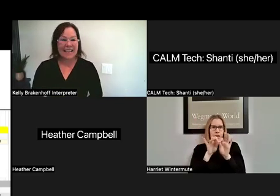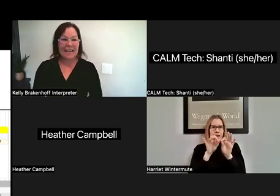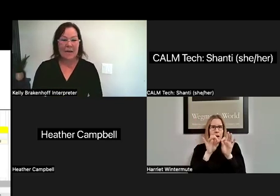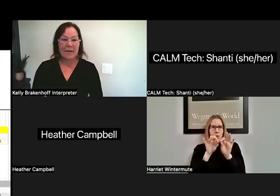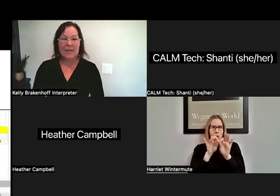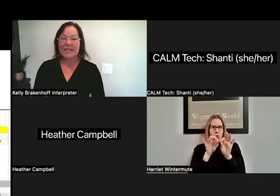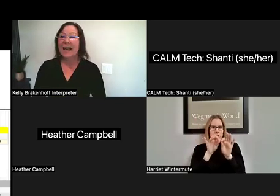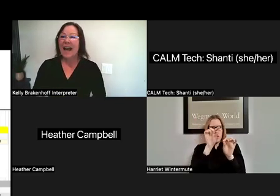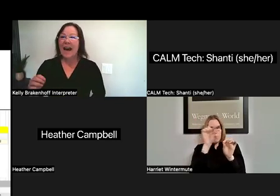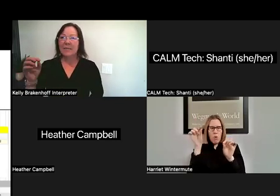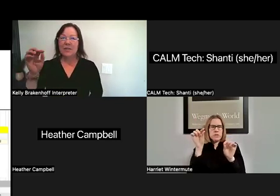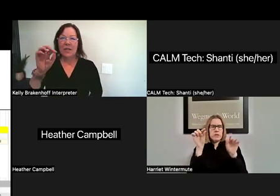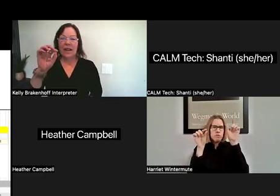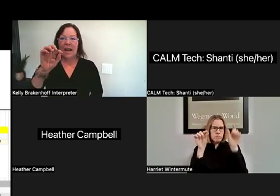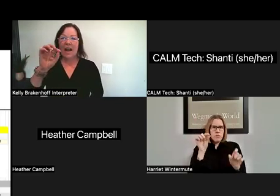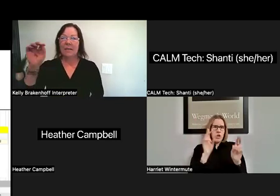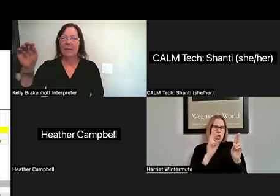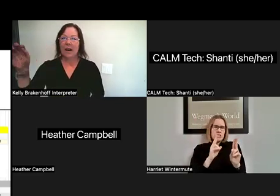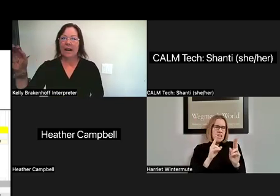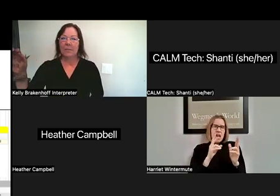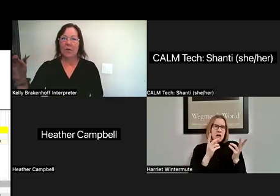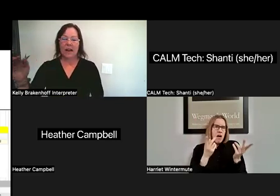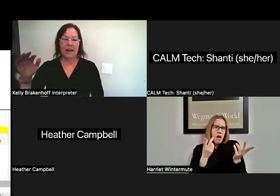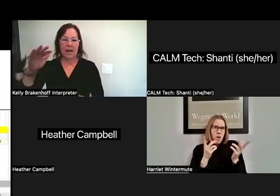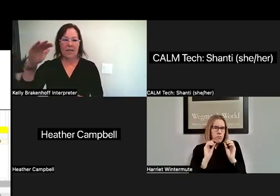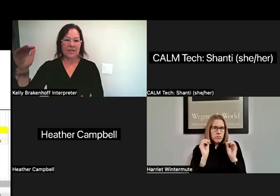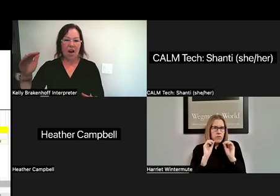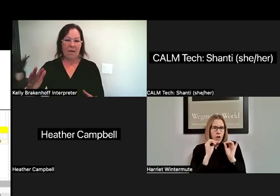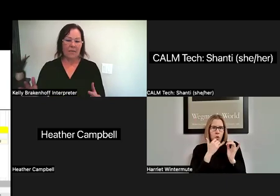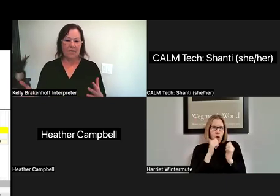think of my words. So the important and not important are on the pop.